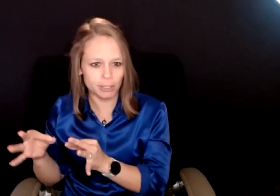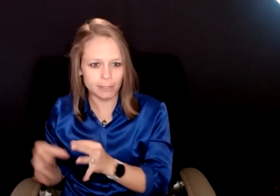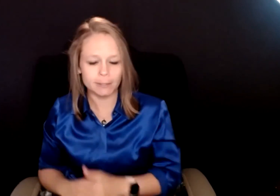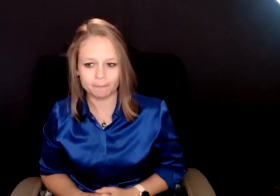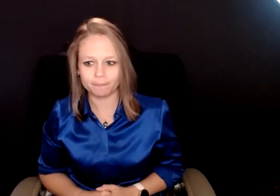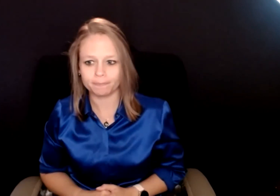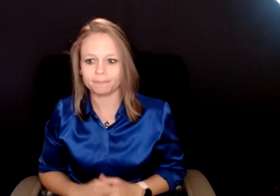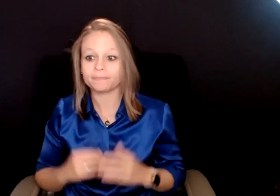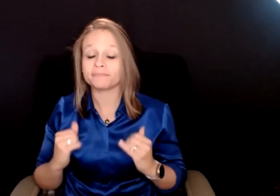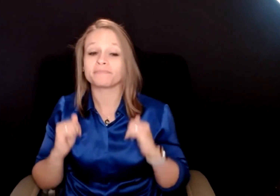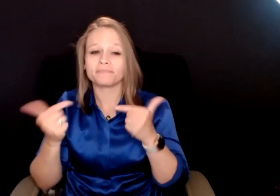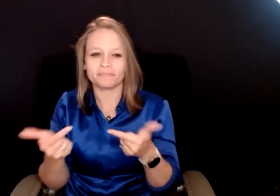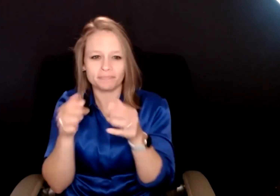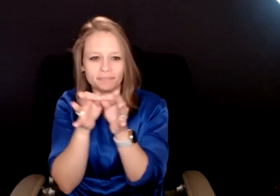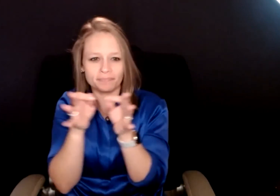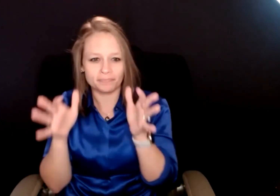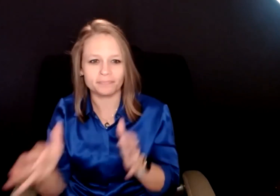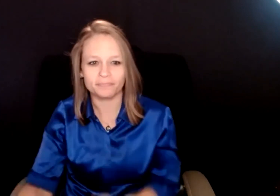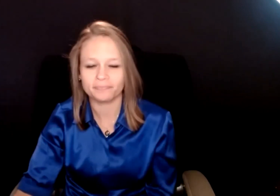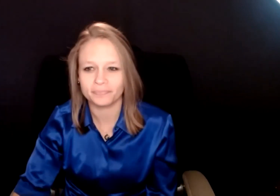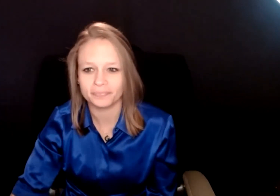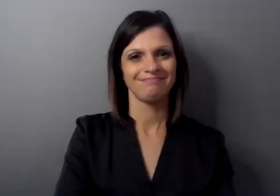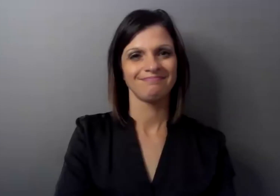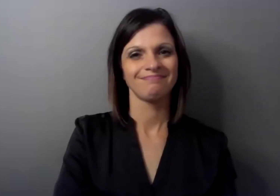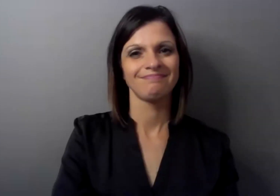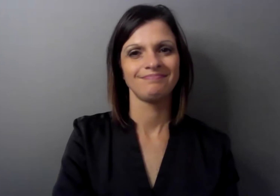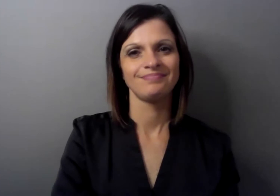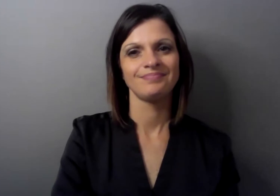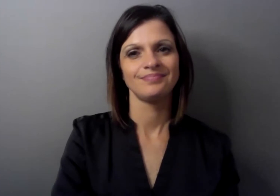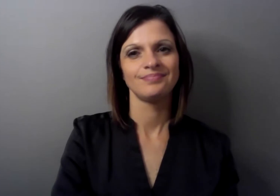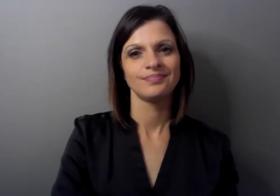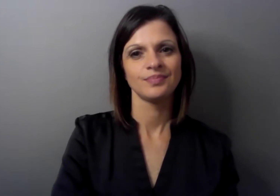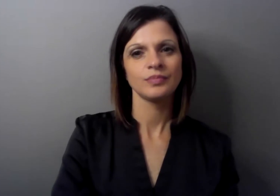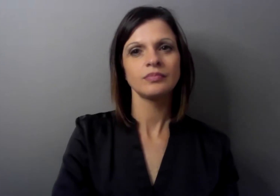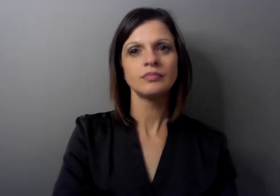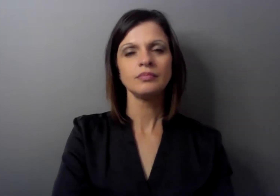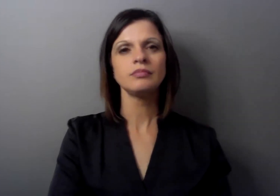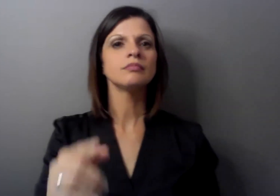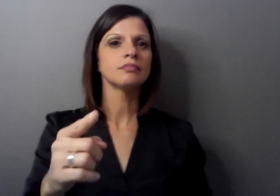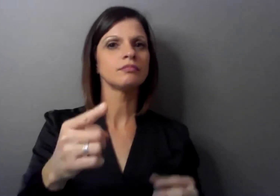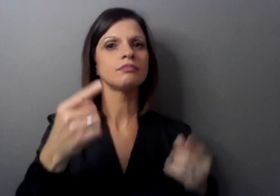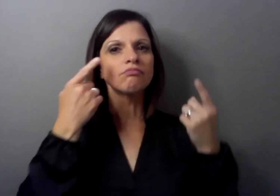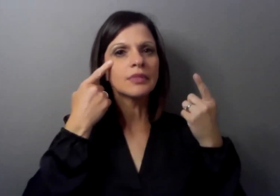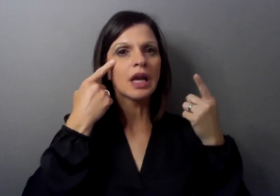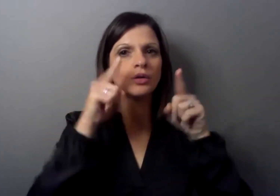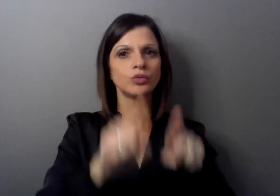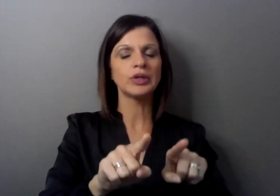I think that everything that she said was pretty spot on. The only thing I would add is